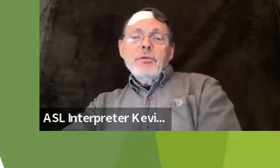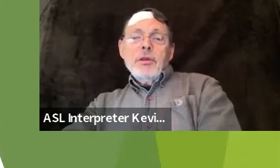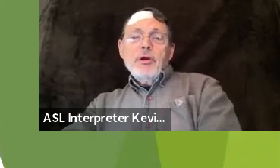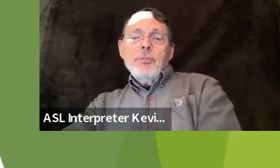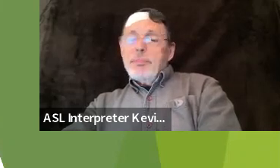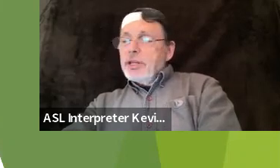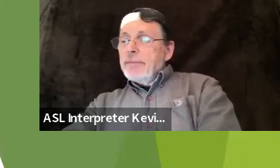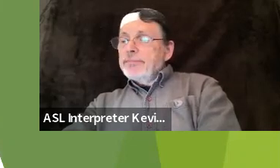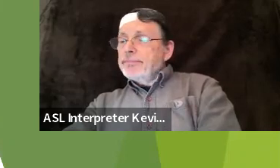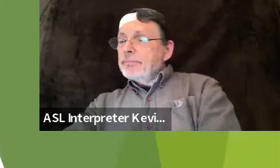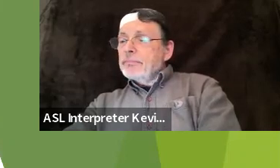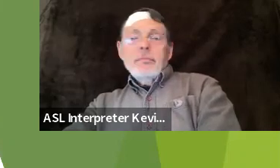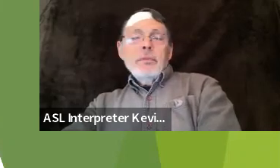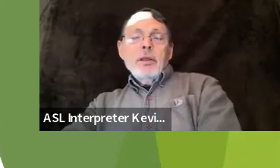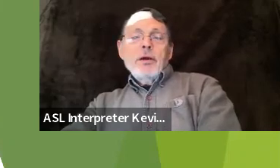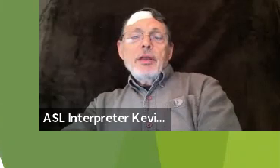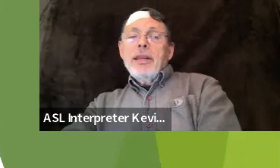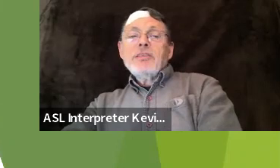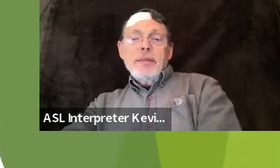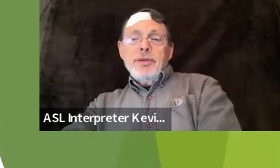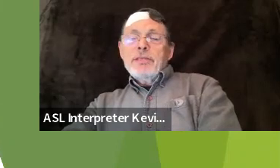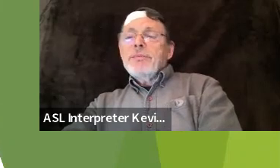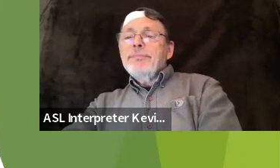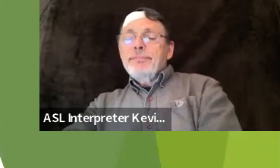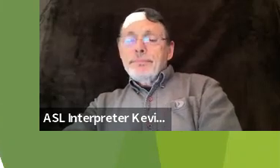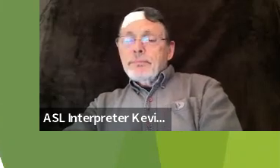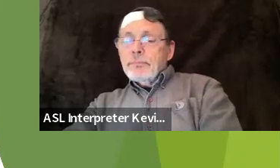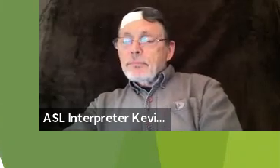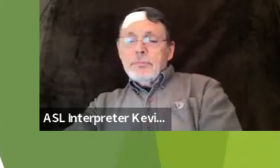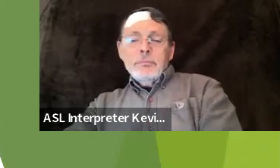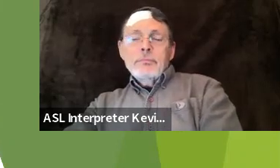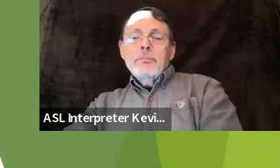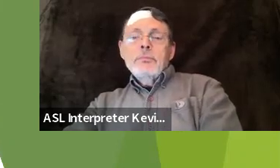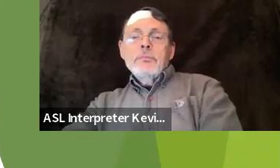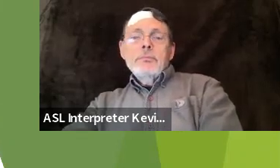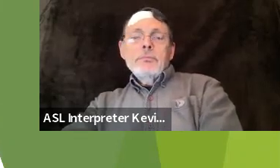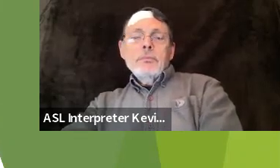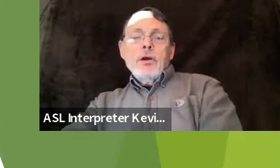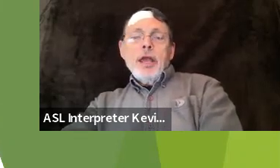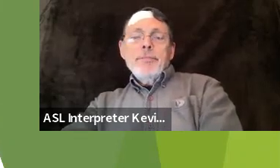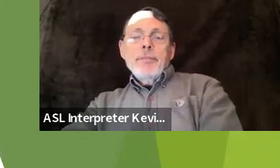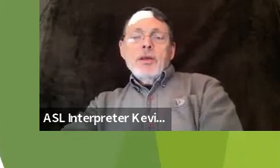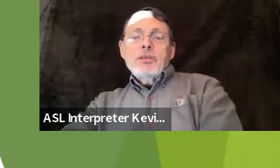Through the appropriate media. Okay, next slide, please.